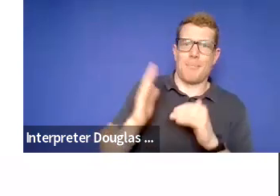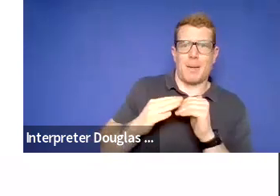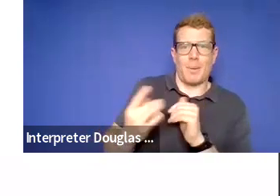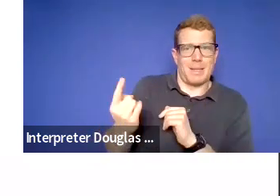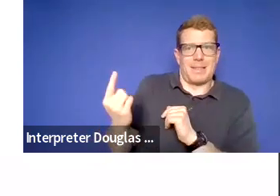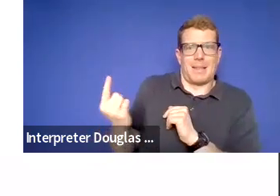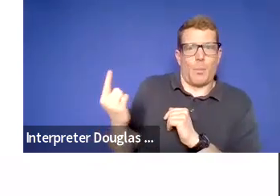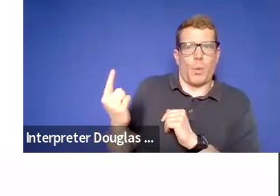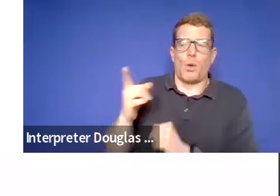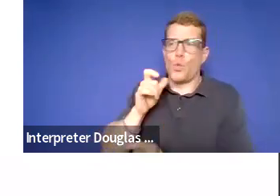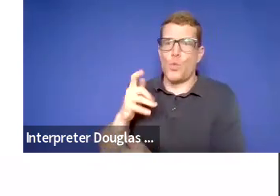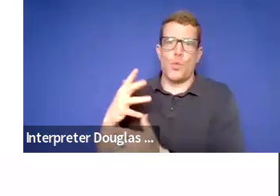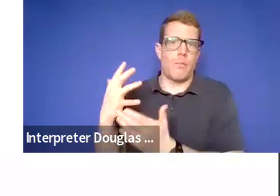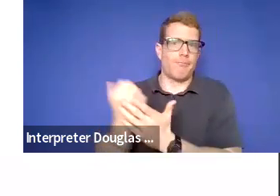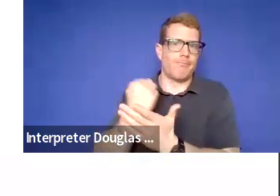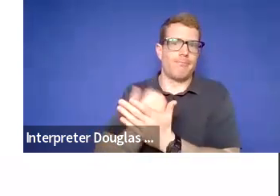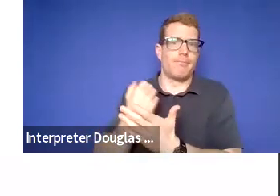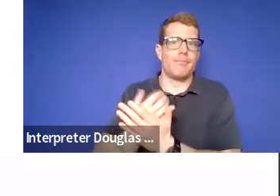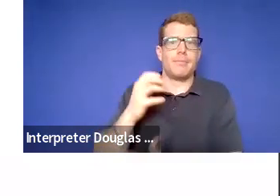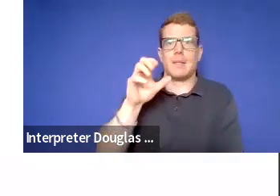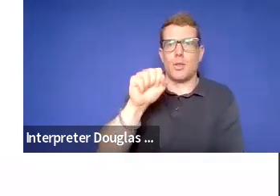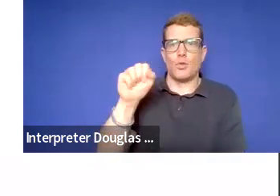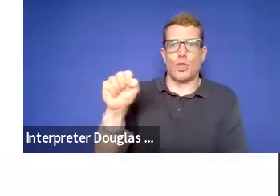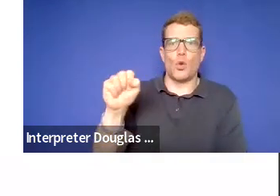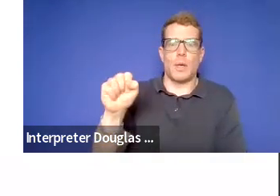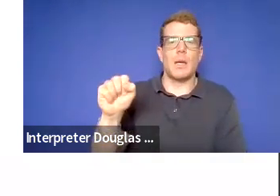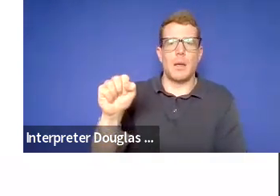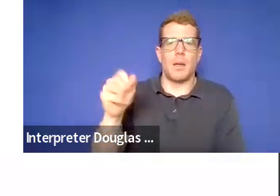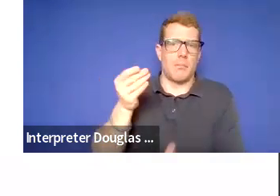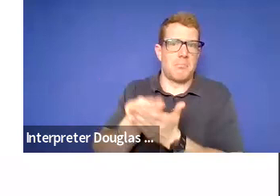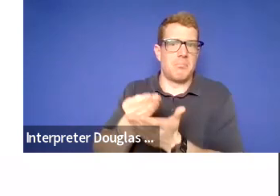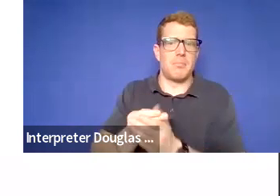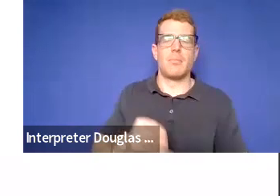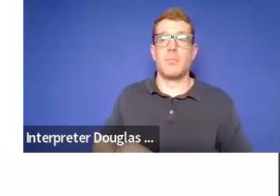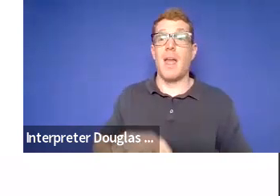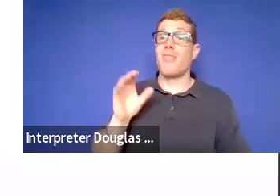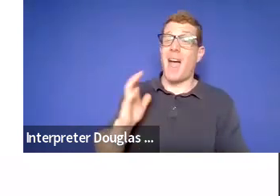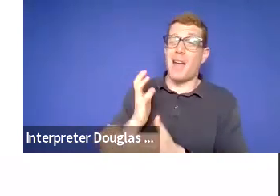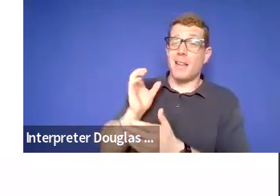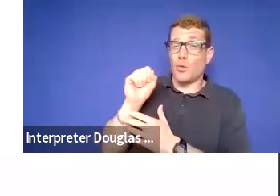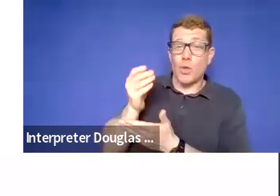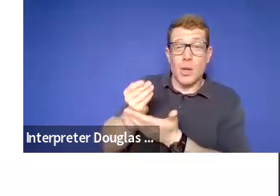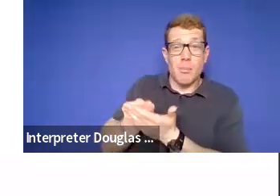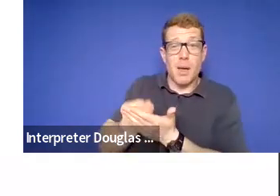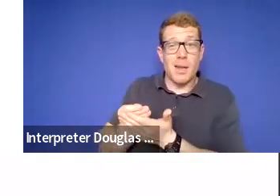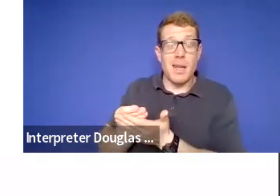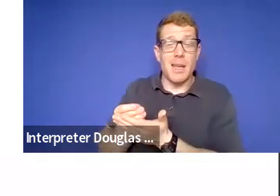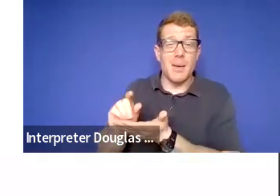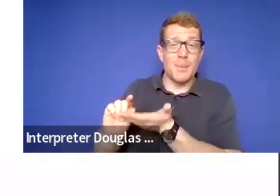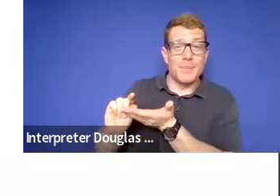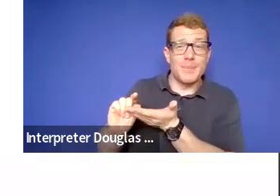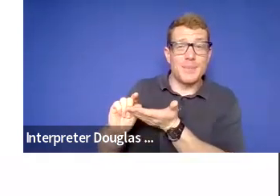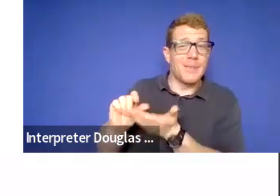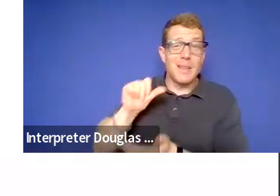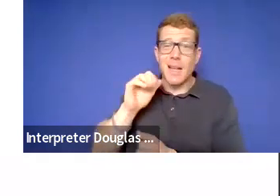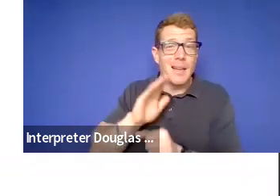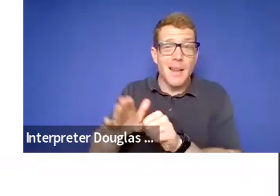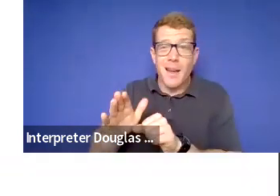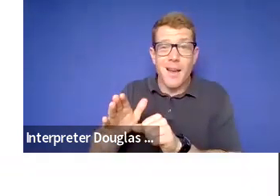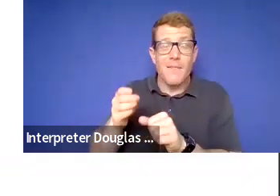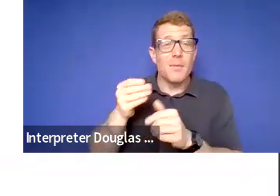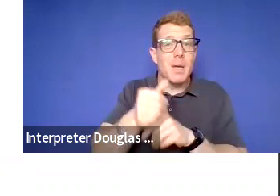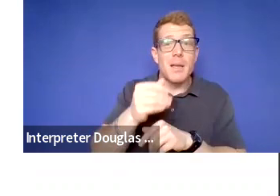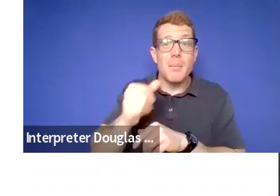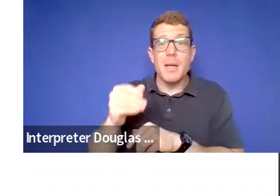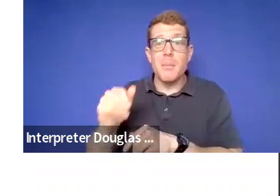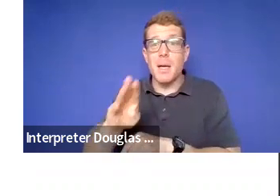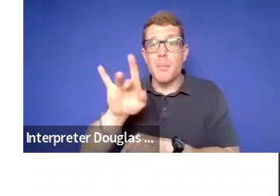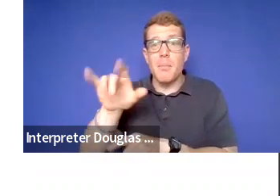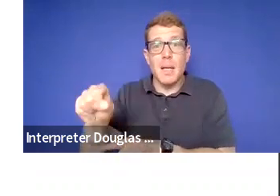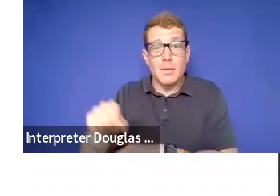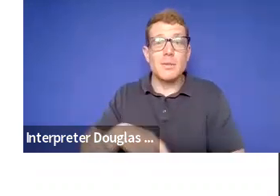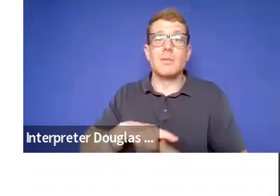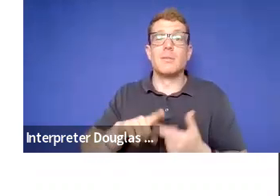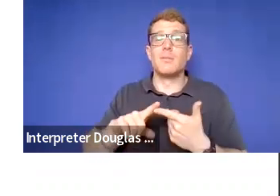Those benefits. Payments are not enough to make the enslaved that a a job is necessary to implement the benefits that you are receiving from social security.